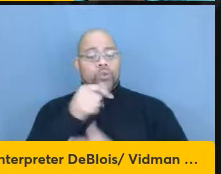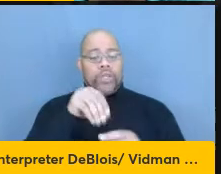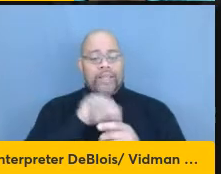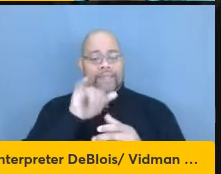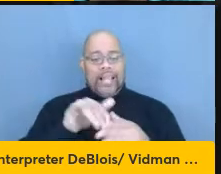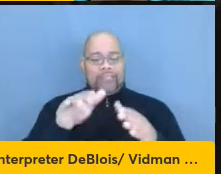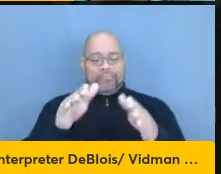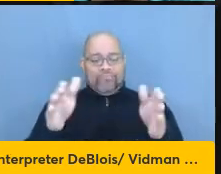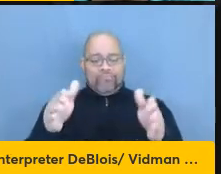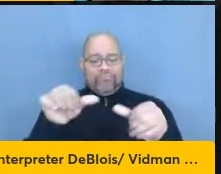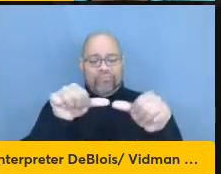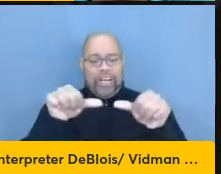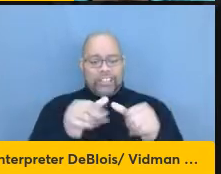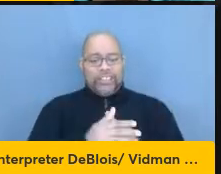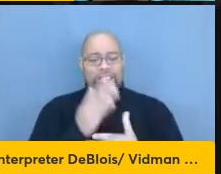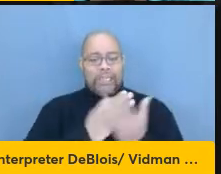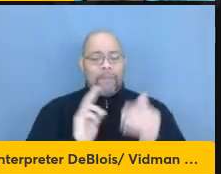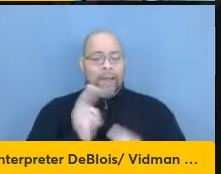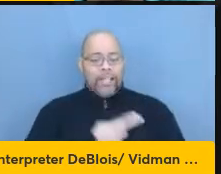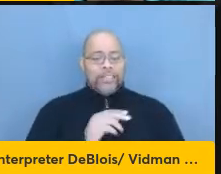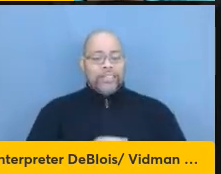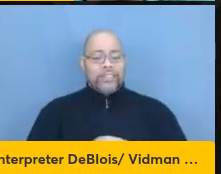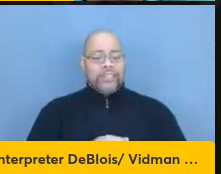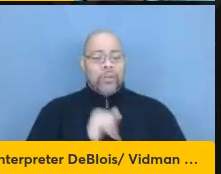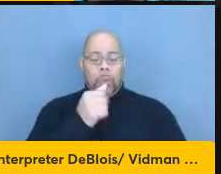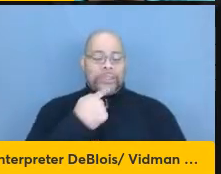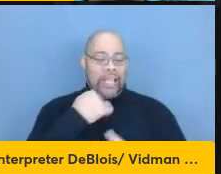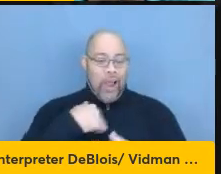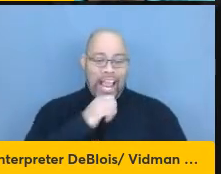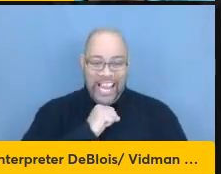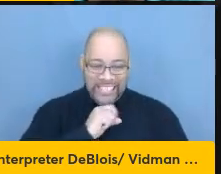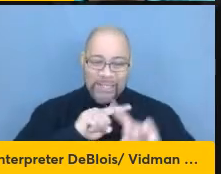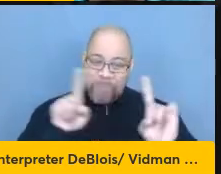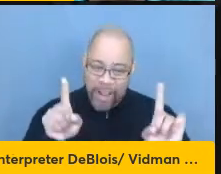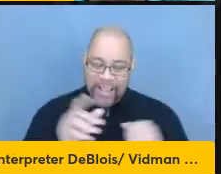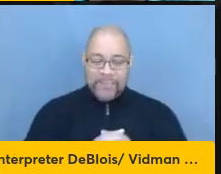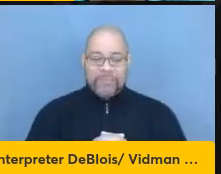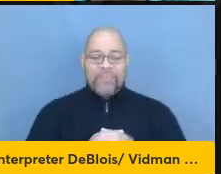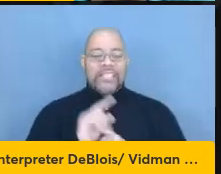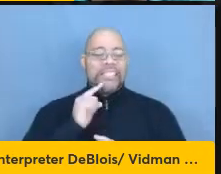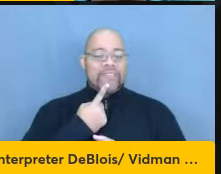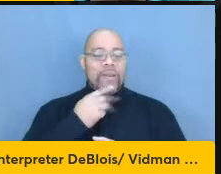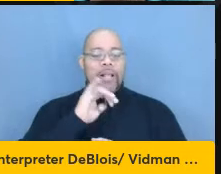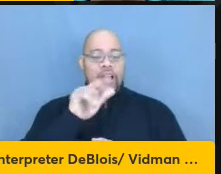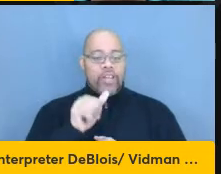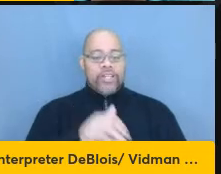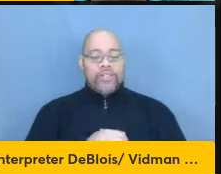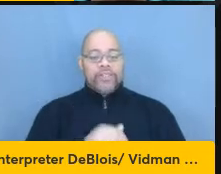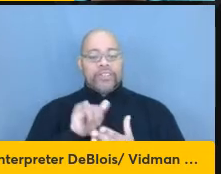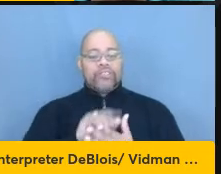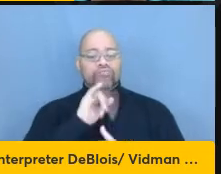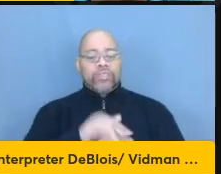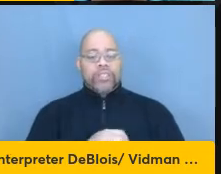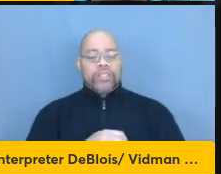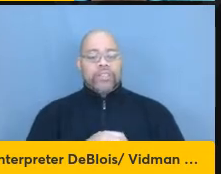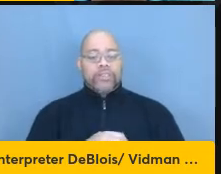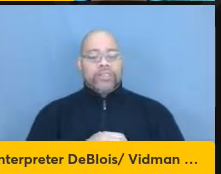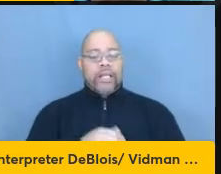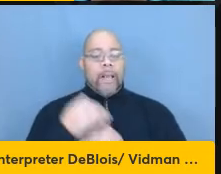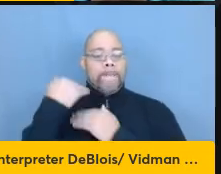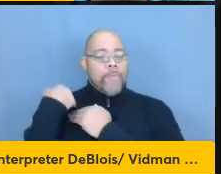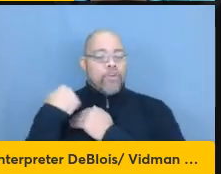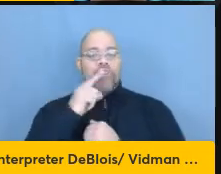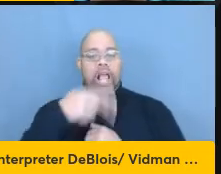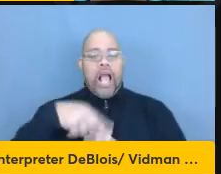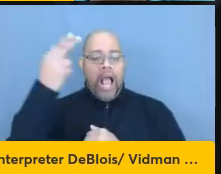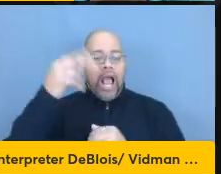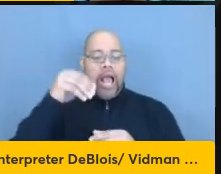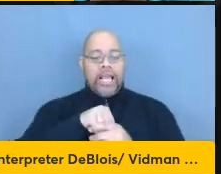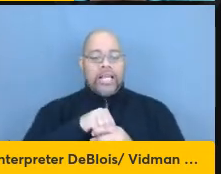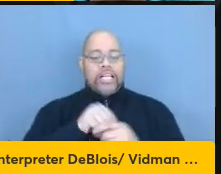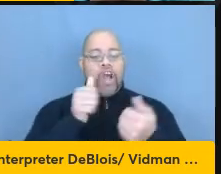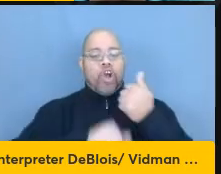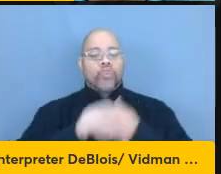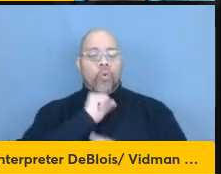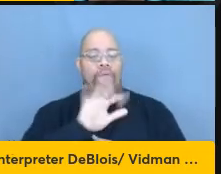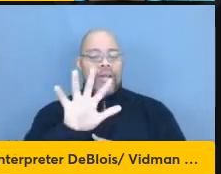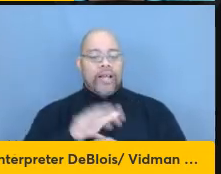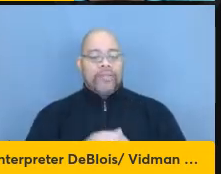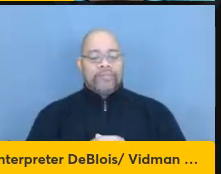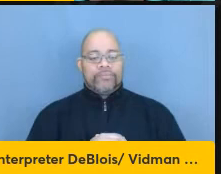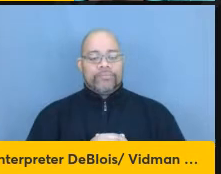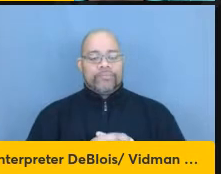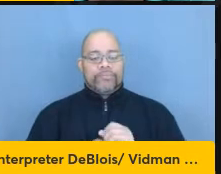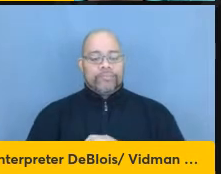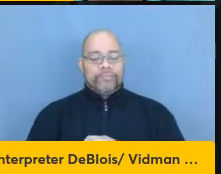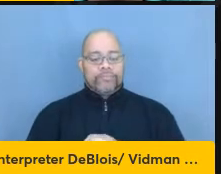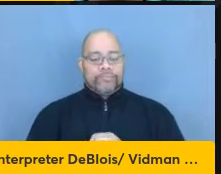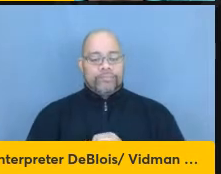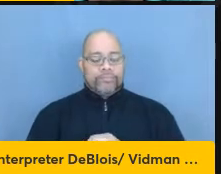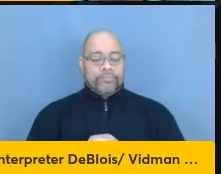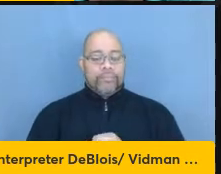here. Some of us won't declare our age, but severe malaria, it's really the burdens really high in the under fives. We have mild